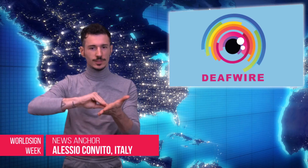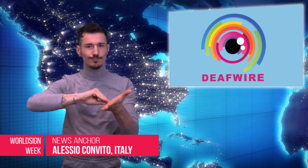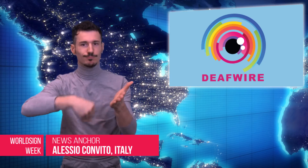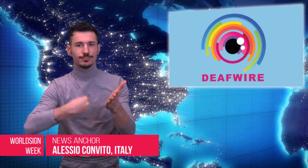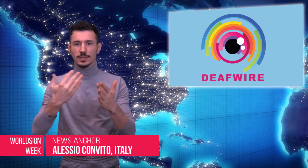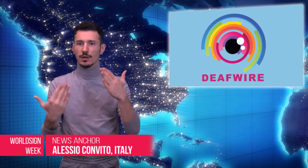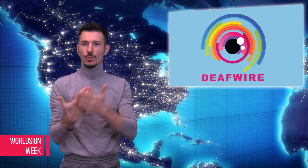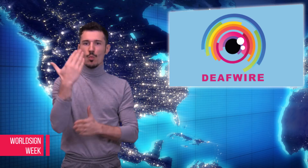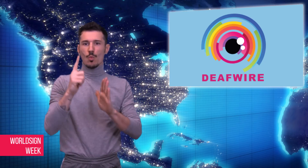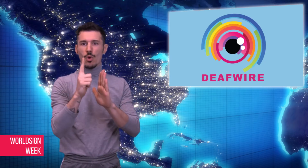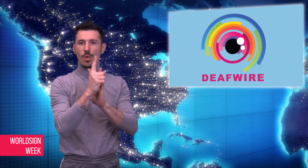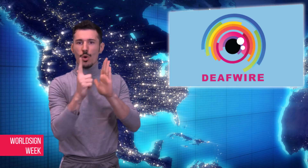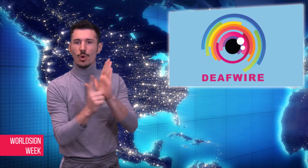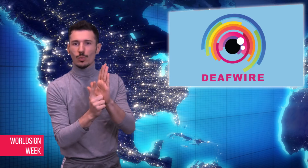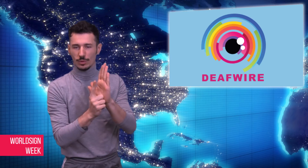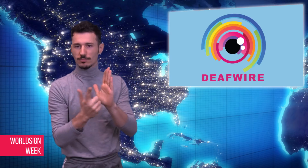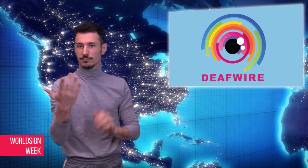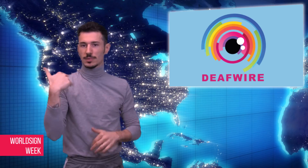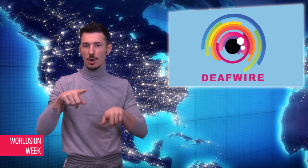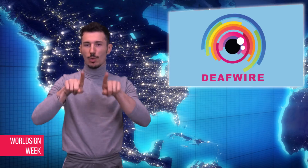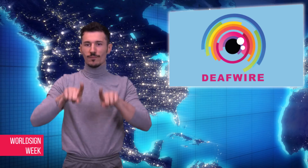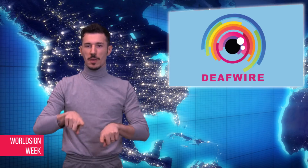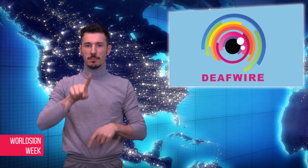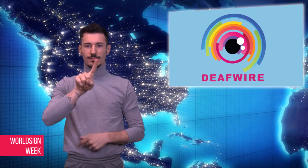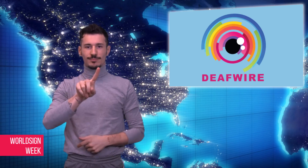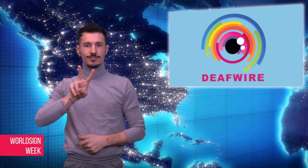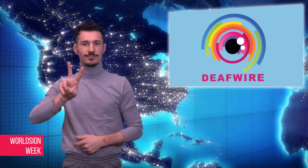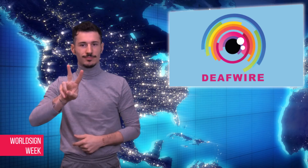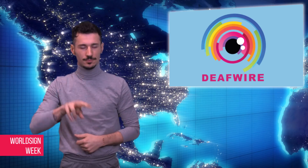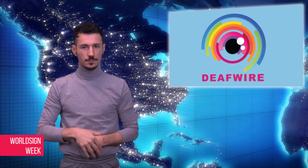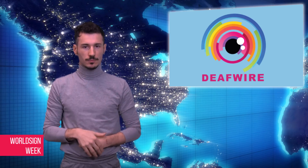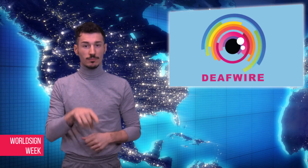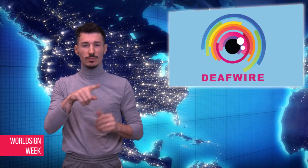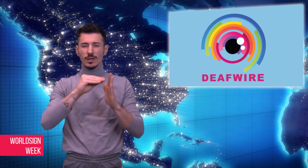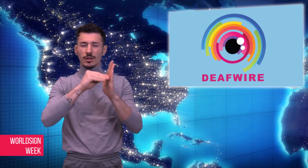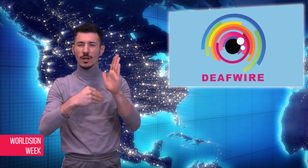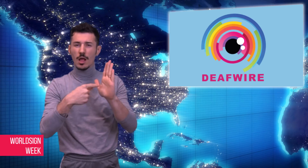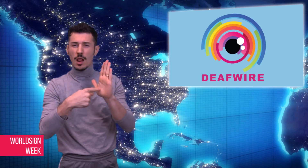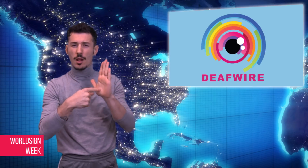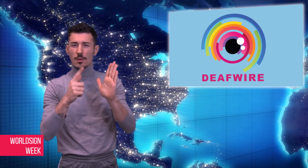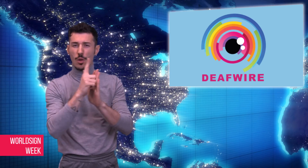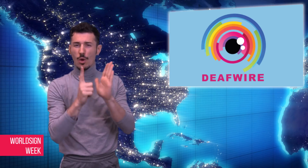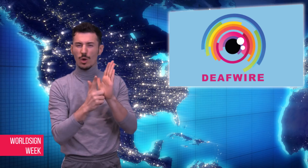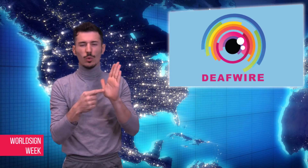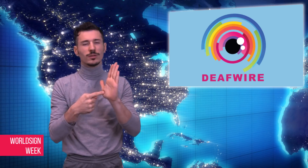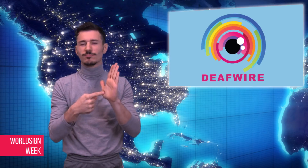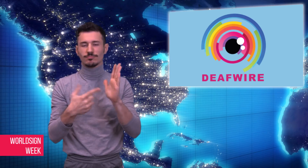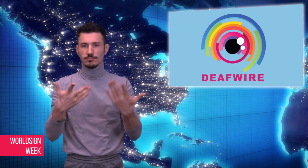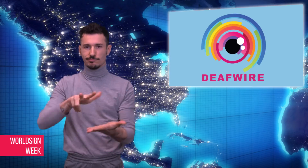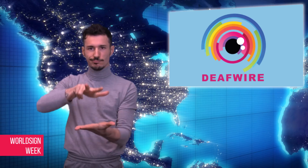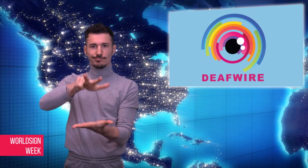signed a law on November 12 declaring Filipino Sign Language